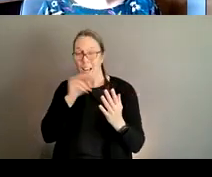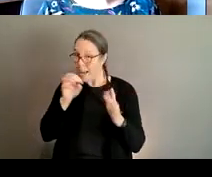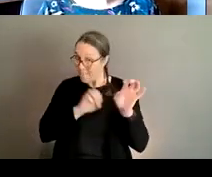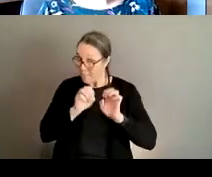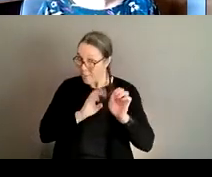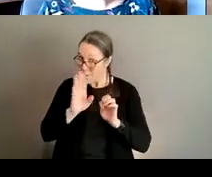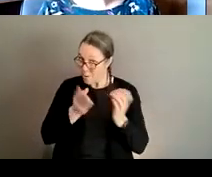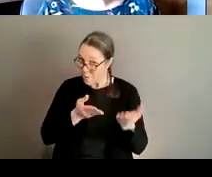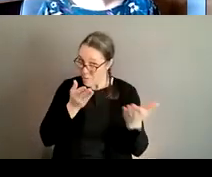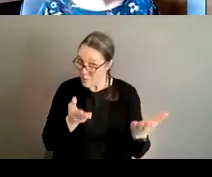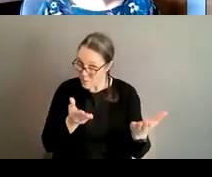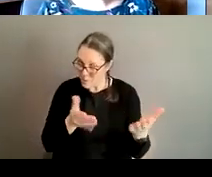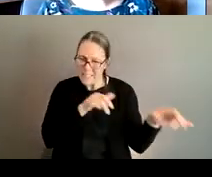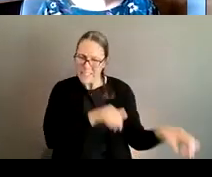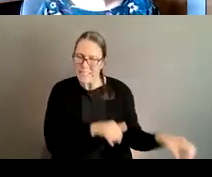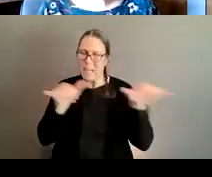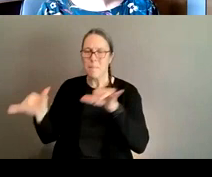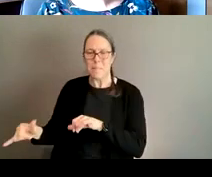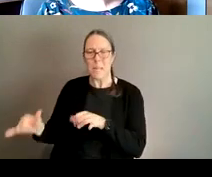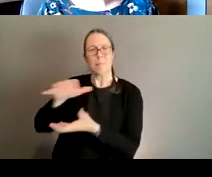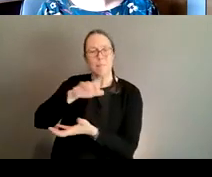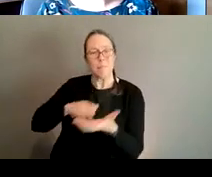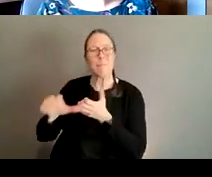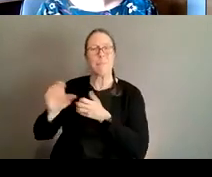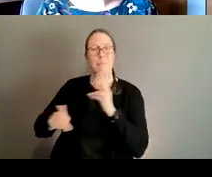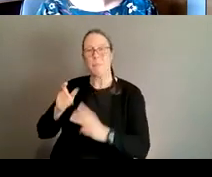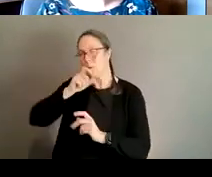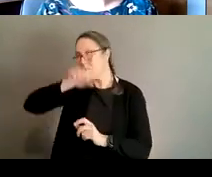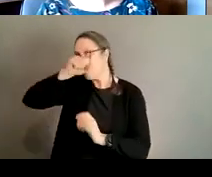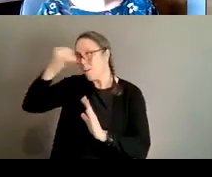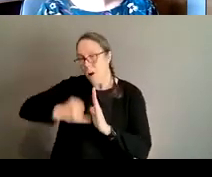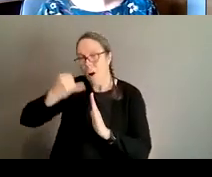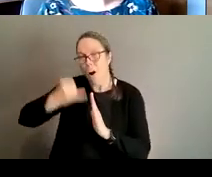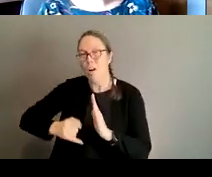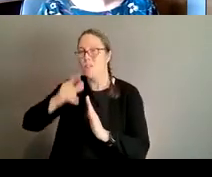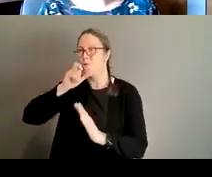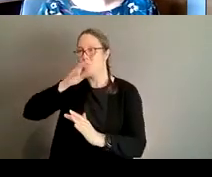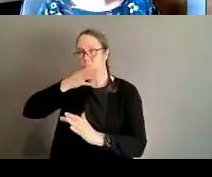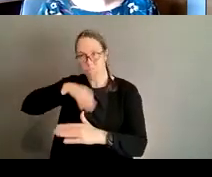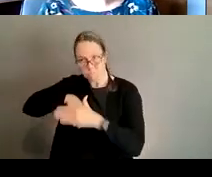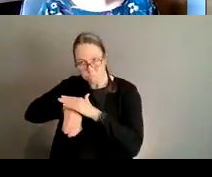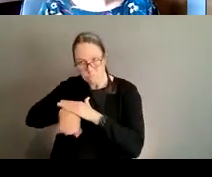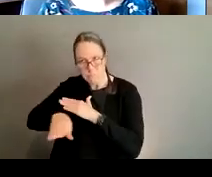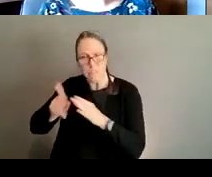They're the same mixed bag of arts loves and accessibility professionals and amateurs and